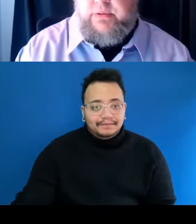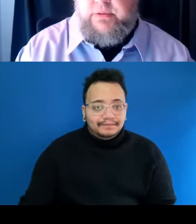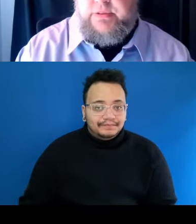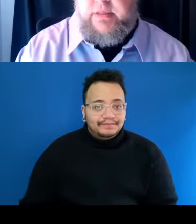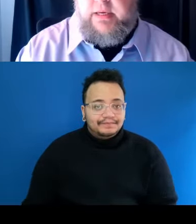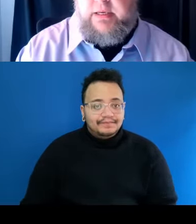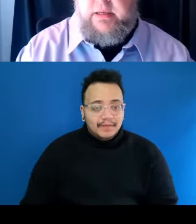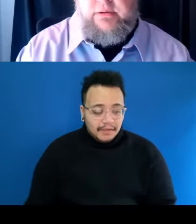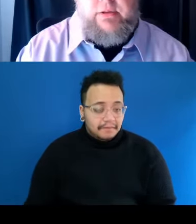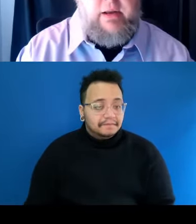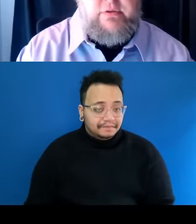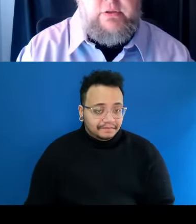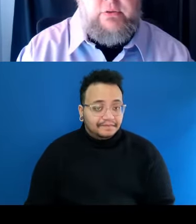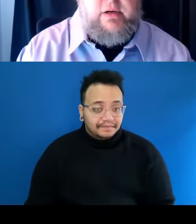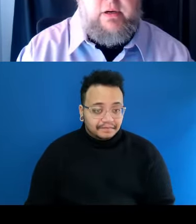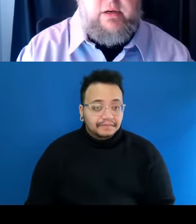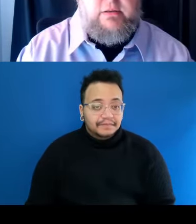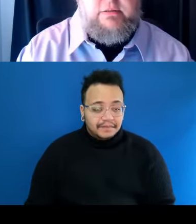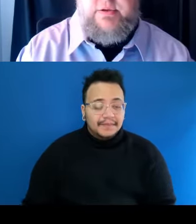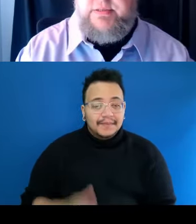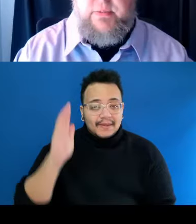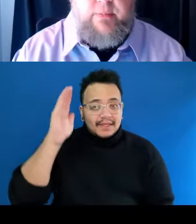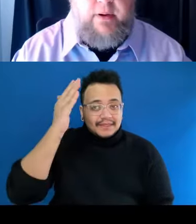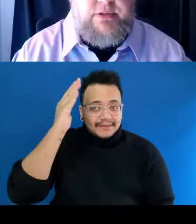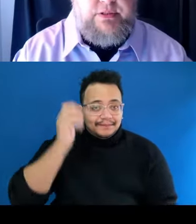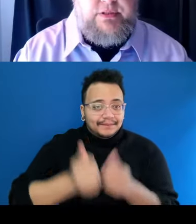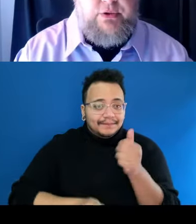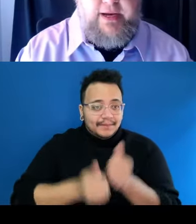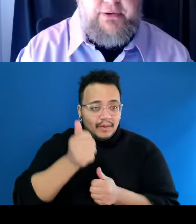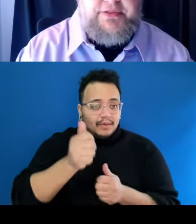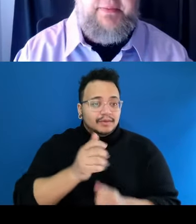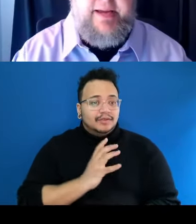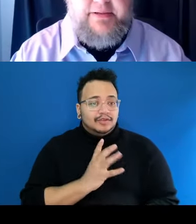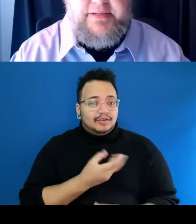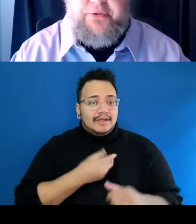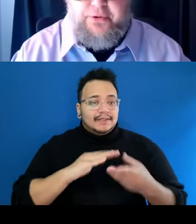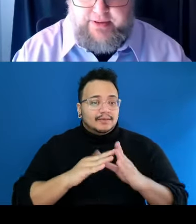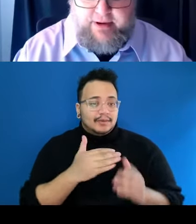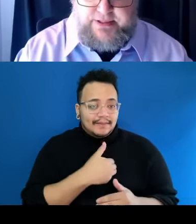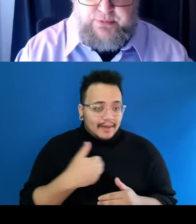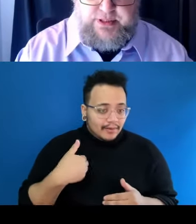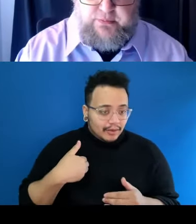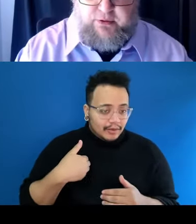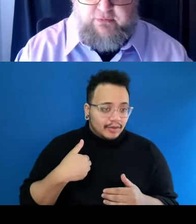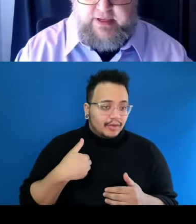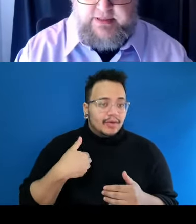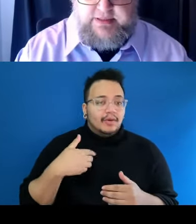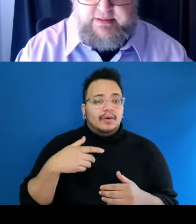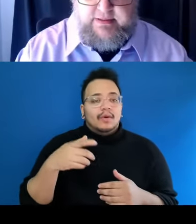So, it looks like a lot of you are trans community members, which is great or something else or therapist, which is perfect.